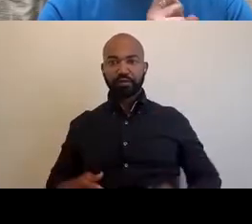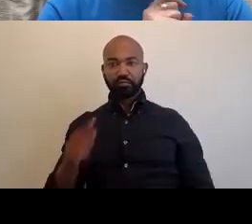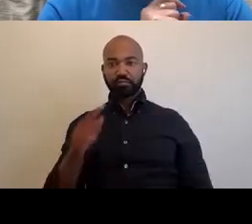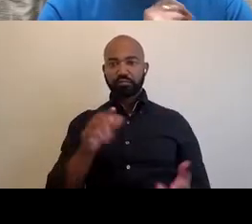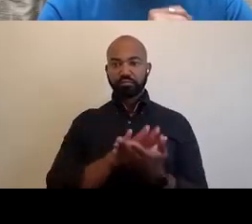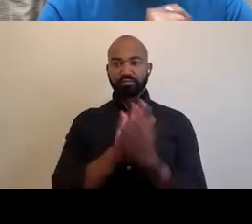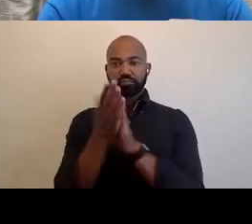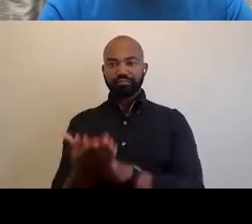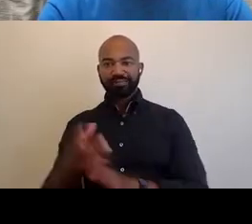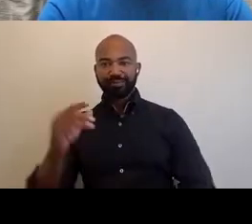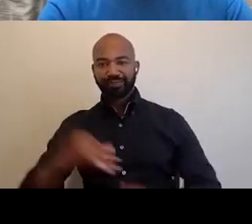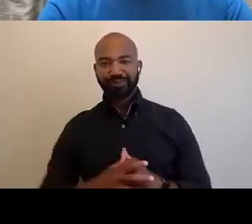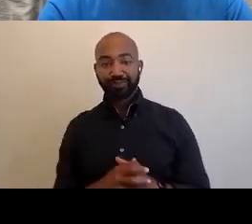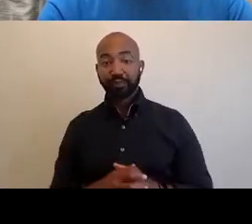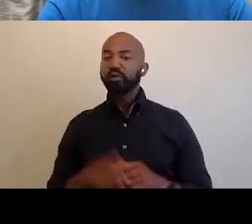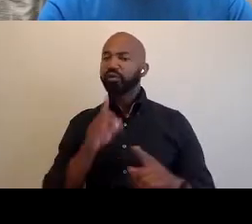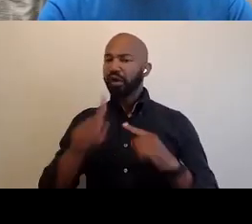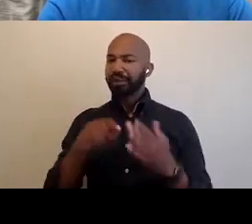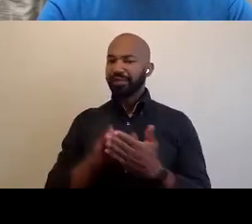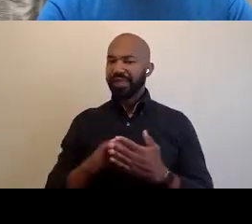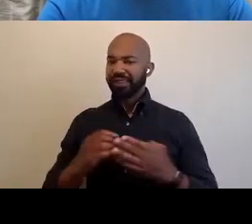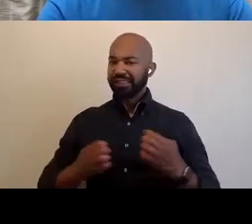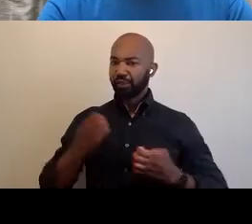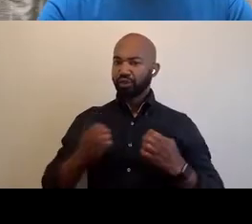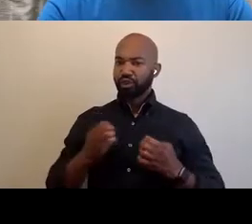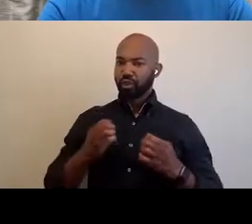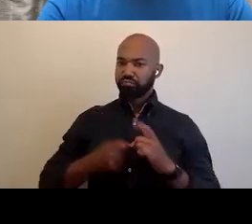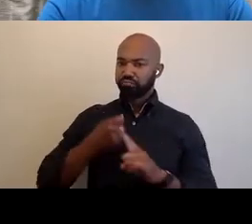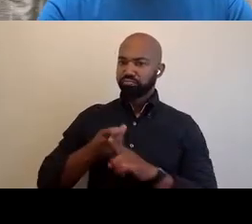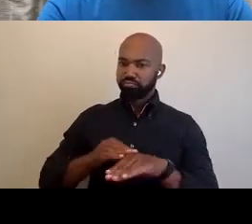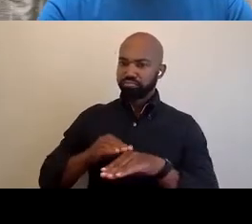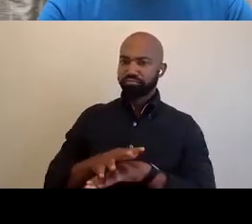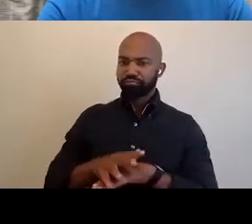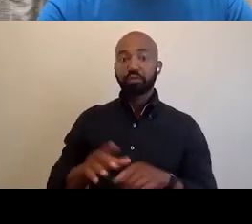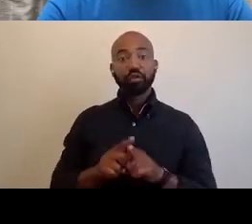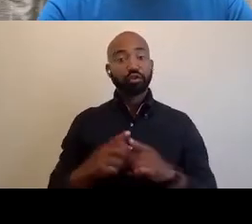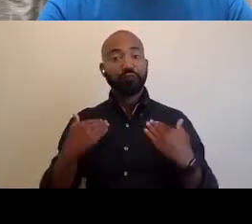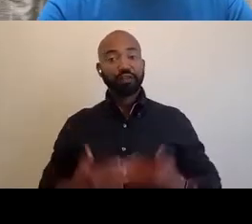in terms of the physical changes. But I would say that in general, a lot of my patients tell me that their emotions